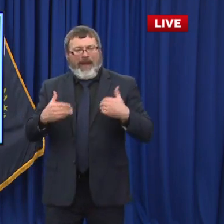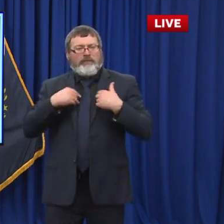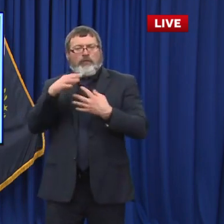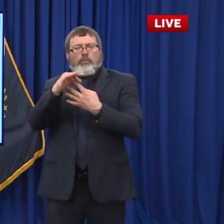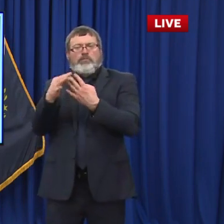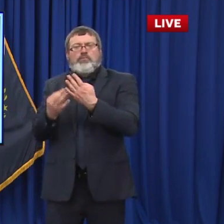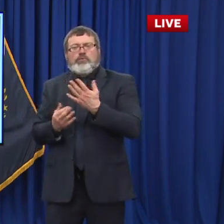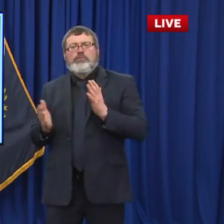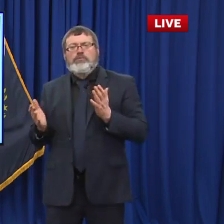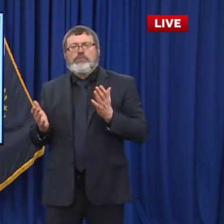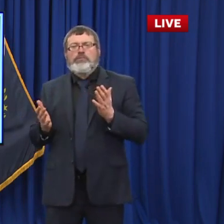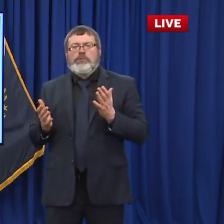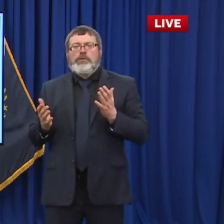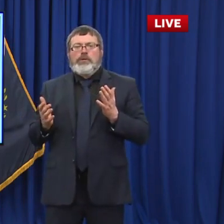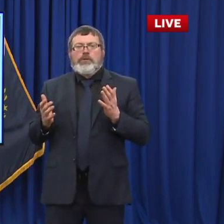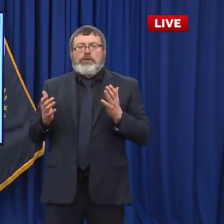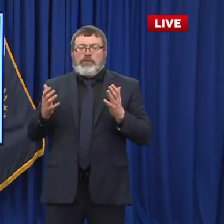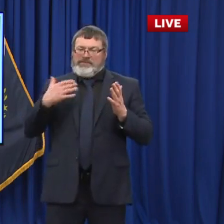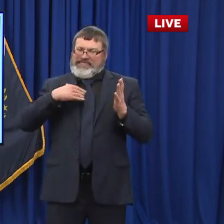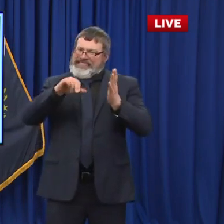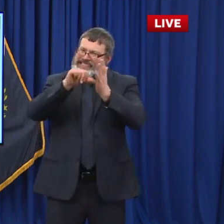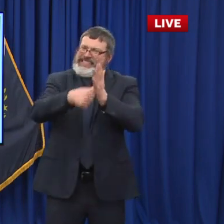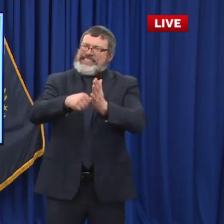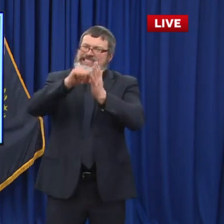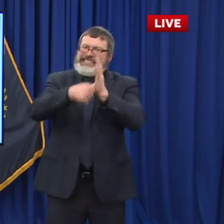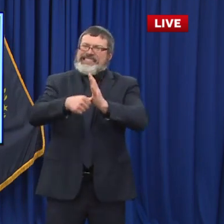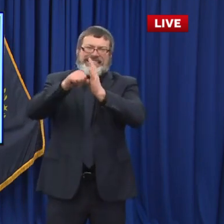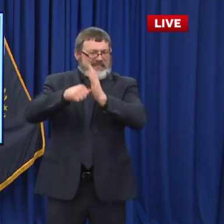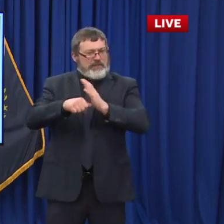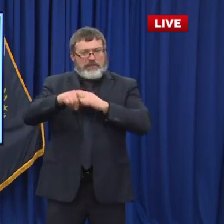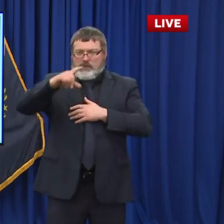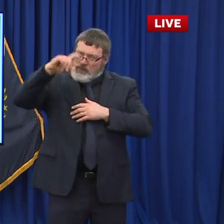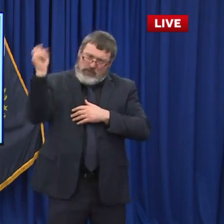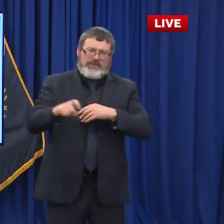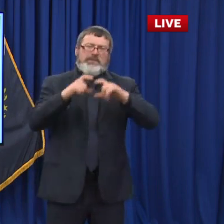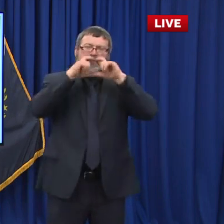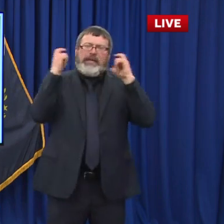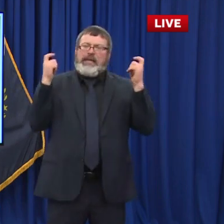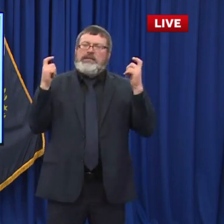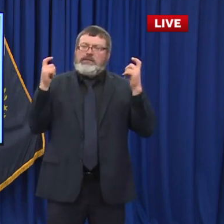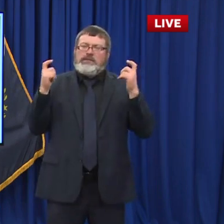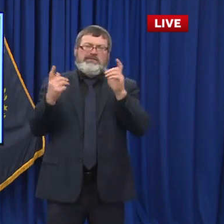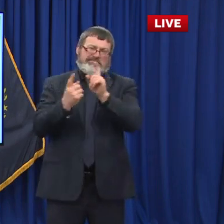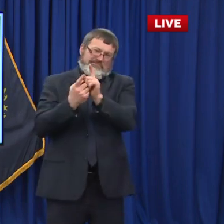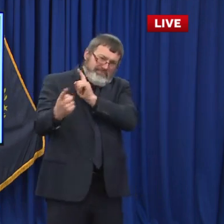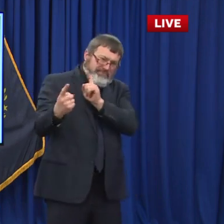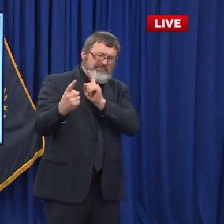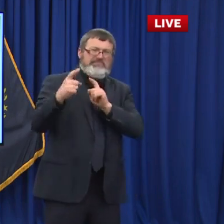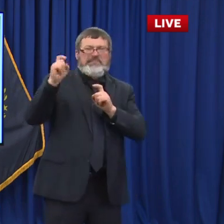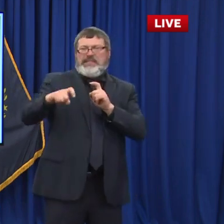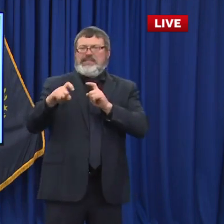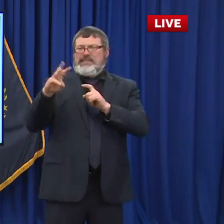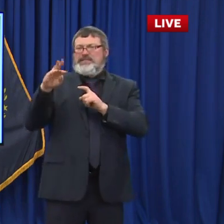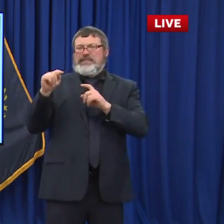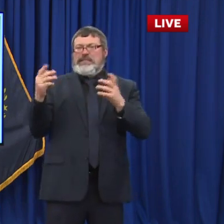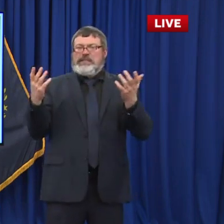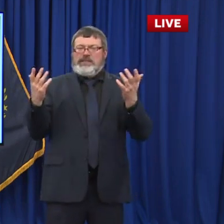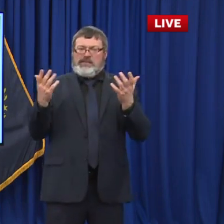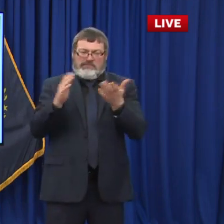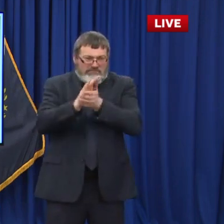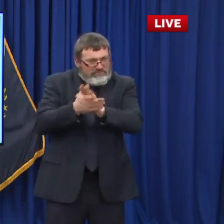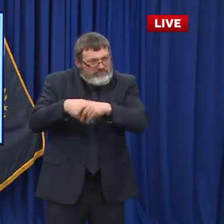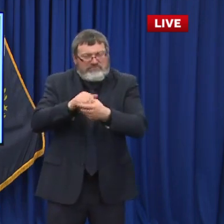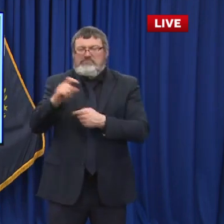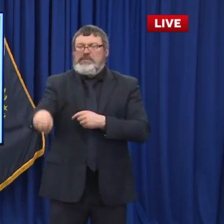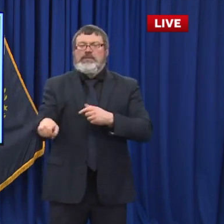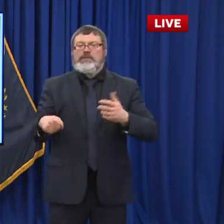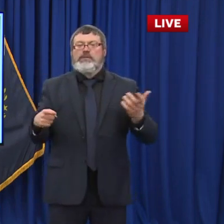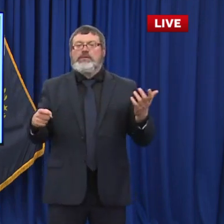COURSE, YOU KNOW, WE’RE BEEN VERY BEEN VERY ADAMANT AND VERY STRONG IN OUR MESSAGING THAT PEOPLE NEED TO WEAR MASKS AND THEY NEED TO MAKE PROVISIONS FOR THE SOCIAL DISTANCING FOR THE